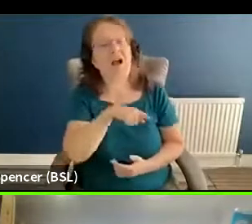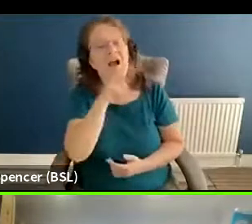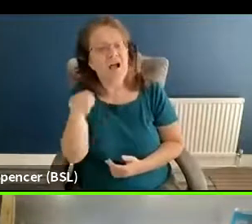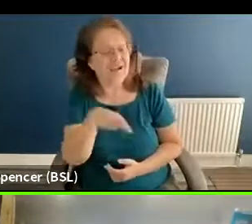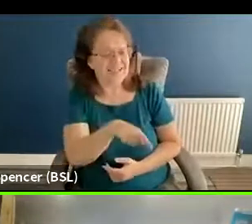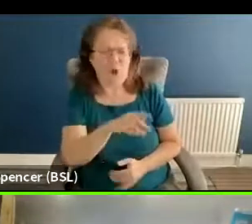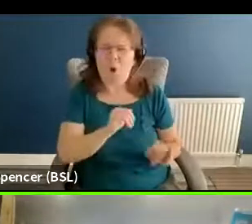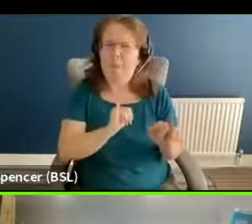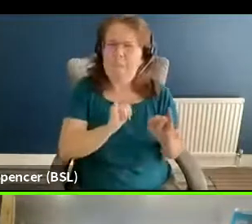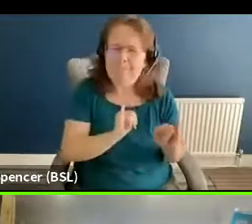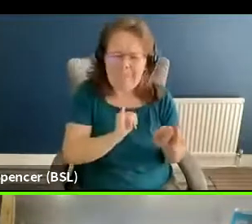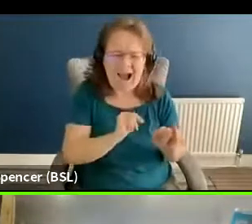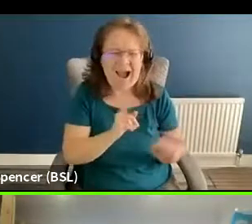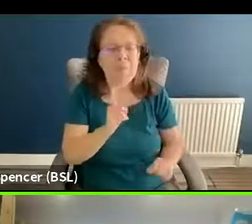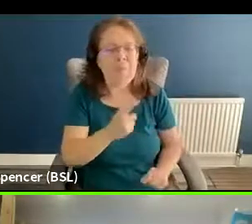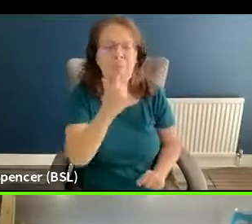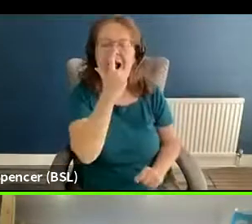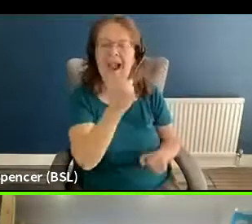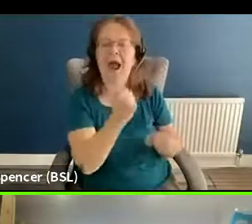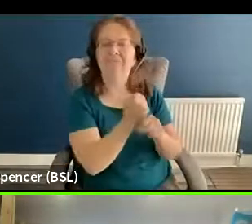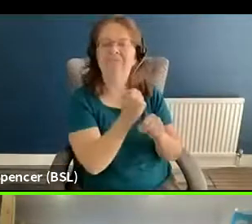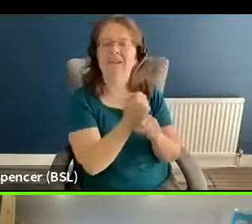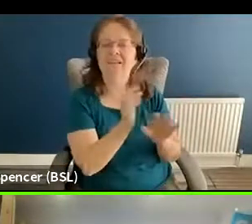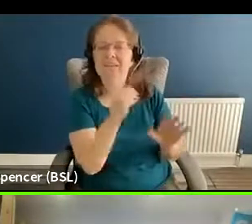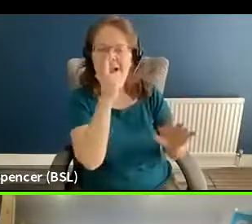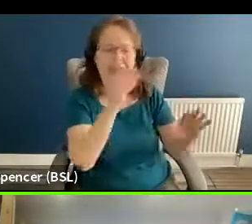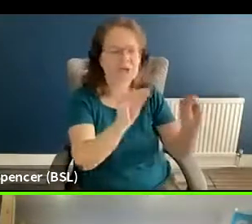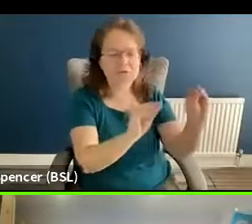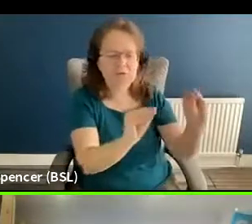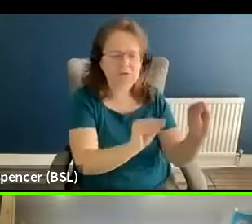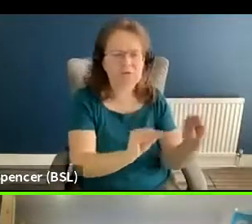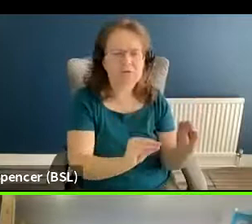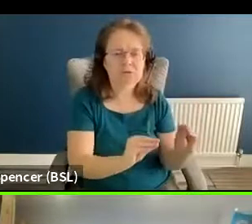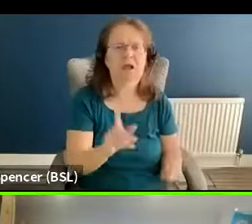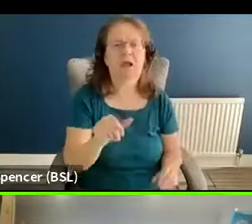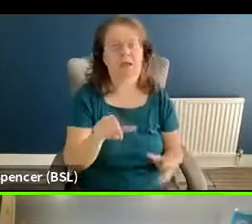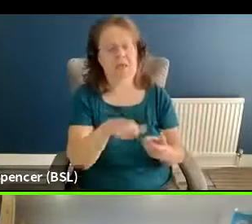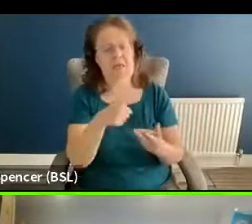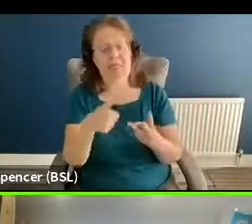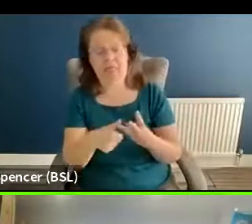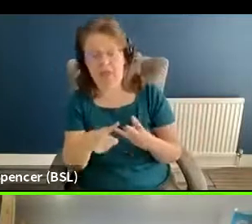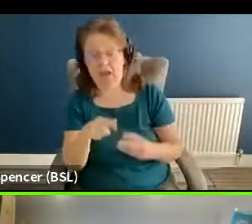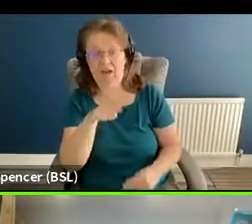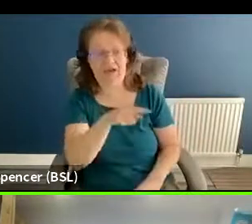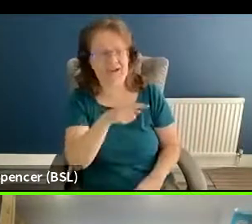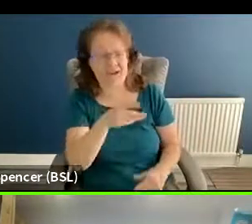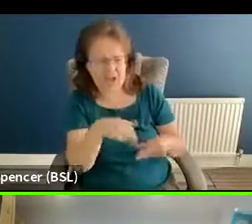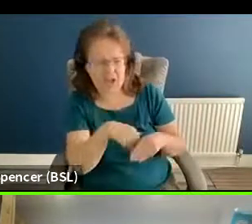but it's fixable. And then. The next stage is to look at what's involved in fixing it,